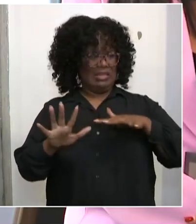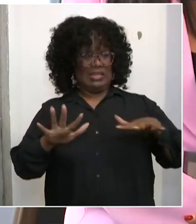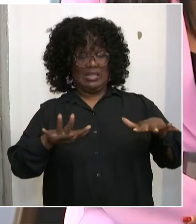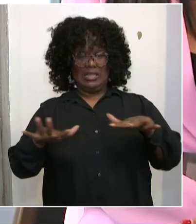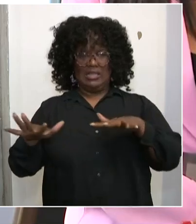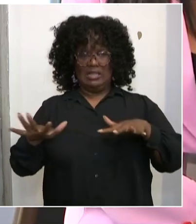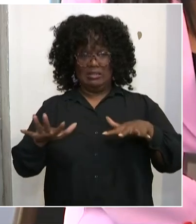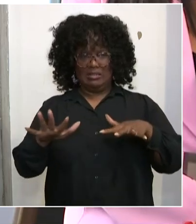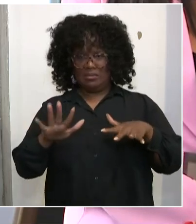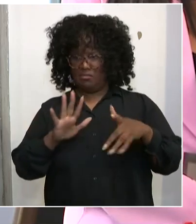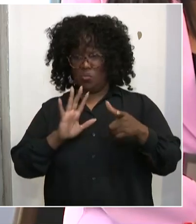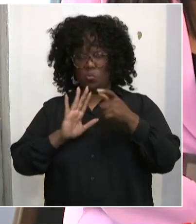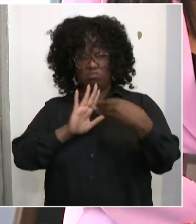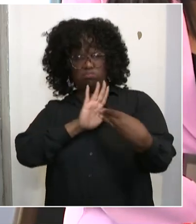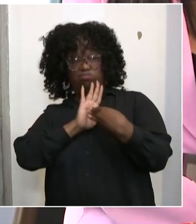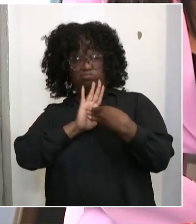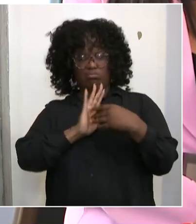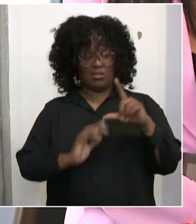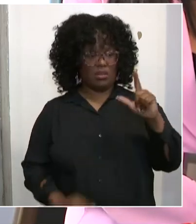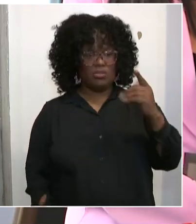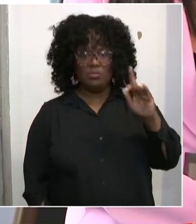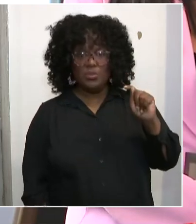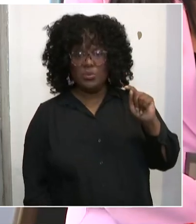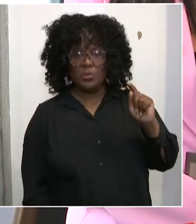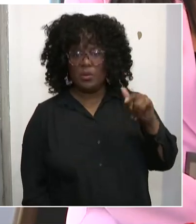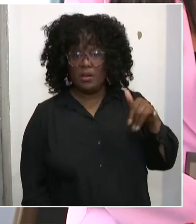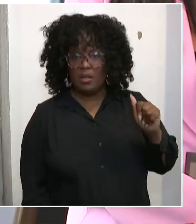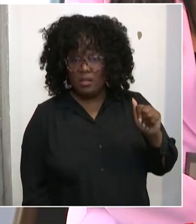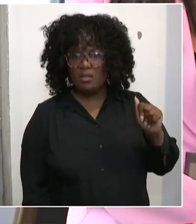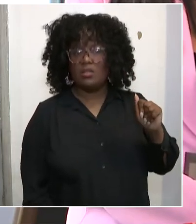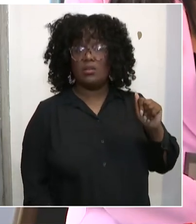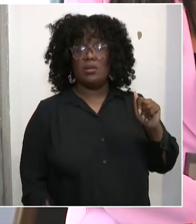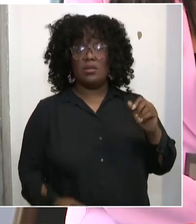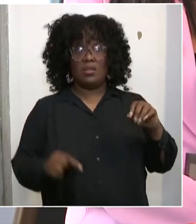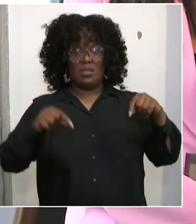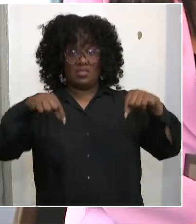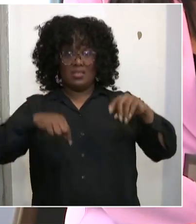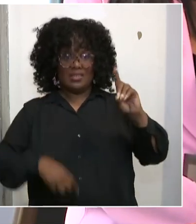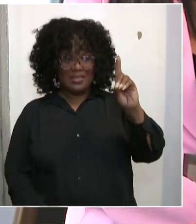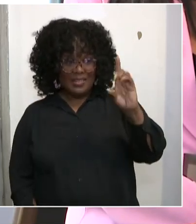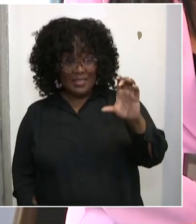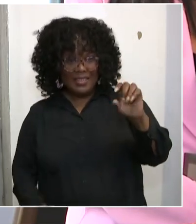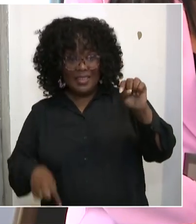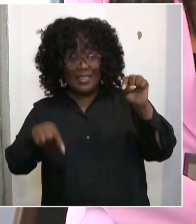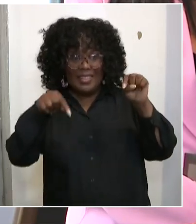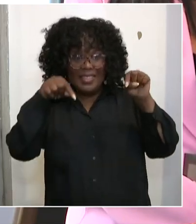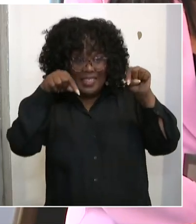Uh, we know we're the gayest city in the world, and we, um, we lock arms, uh, you know,